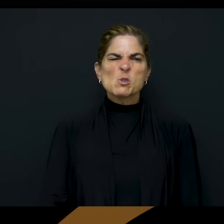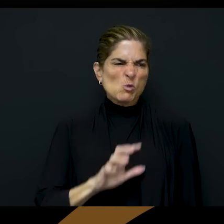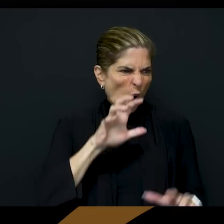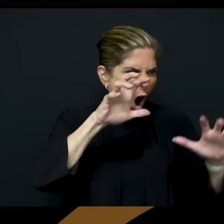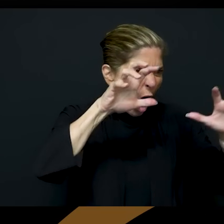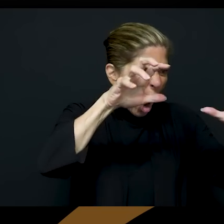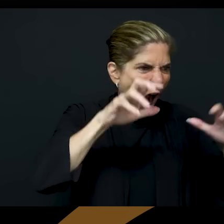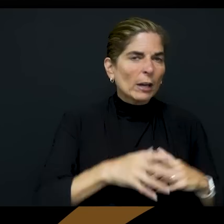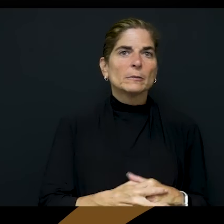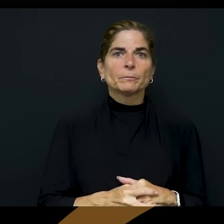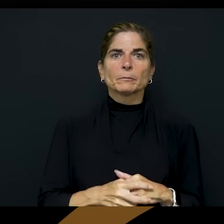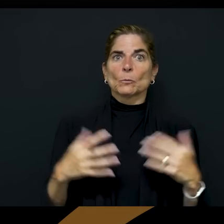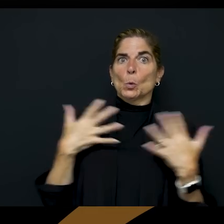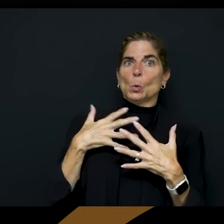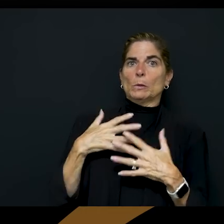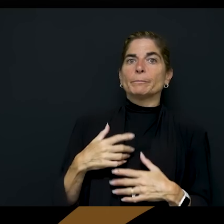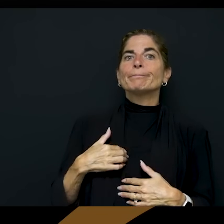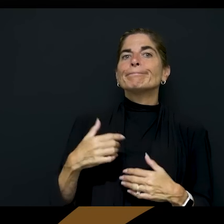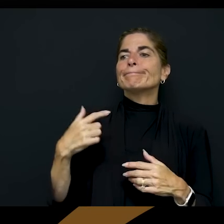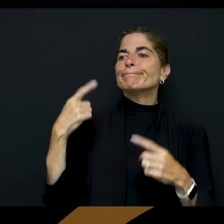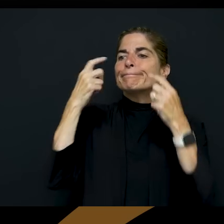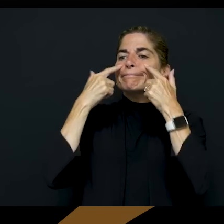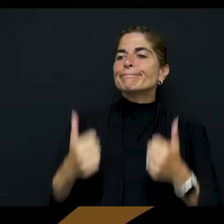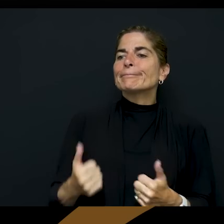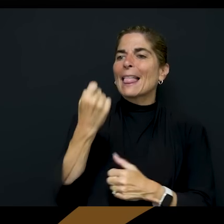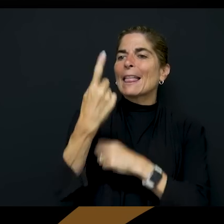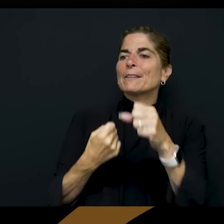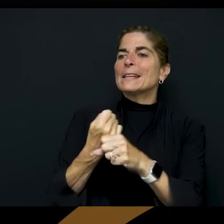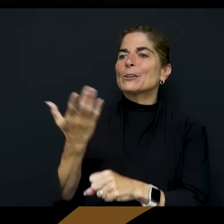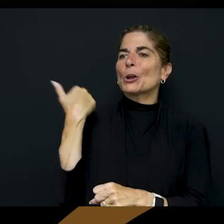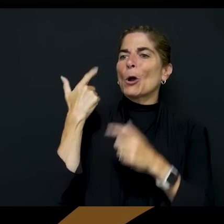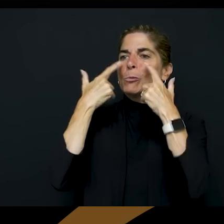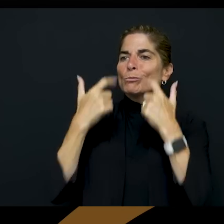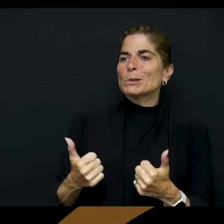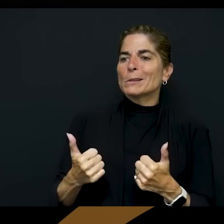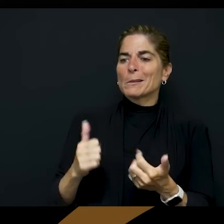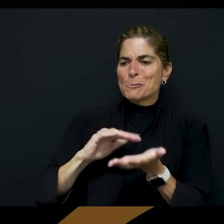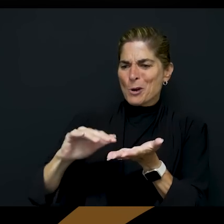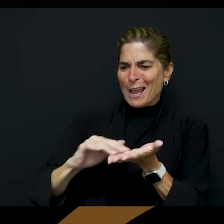Roar! Woah! I lost my sight 11 years ago. Nobody really mentioned braille.